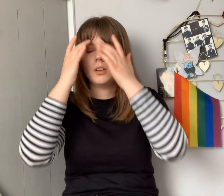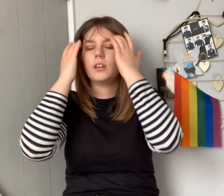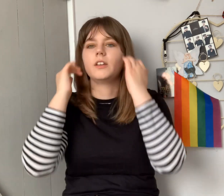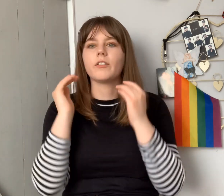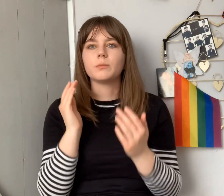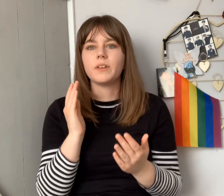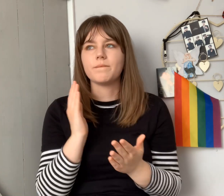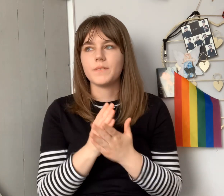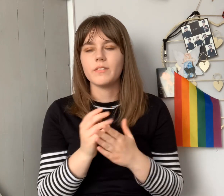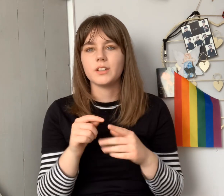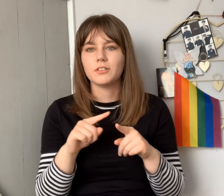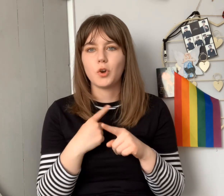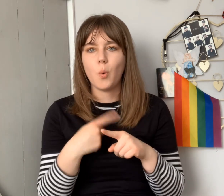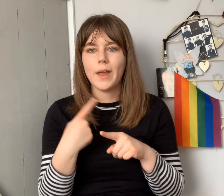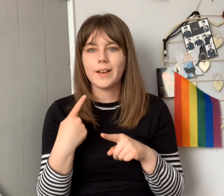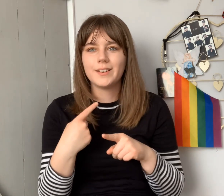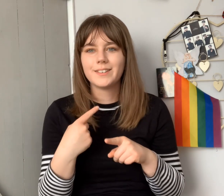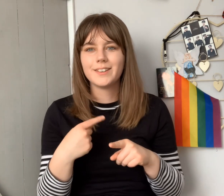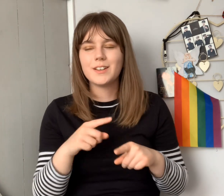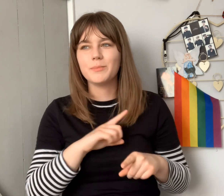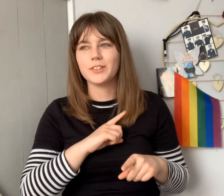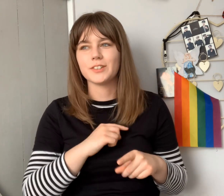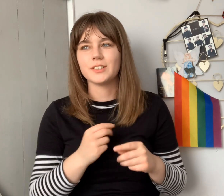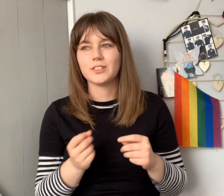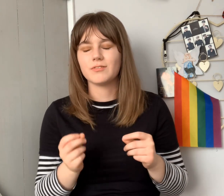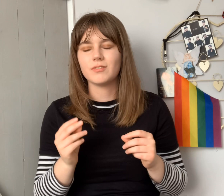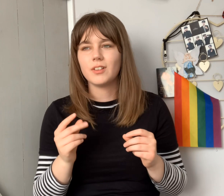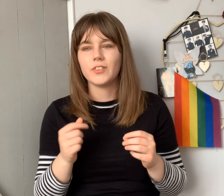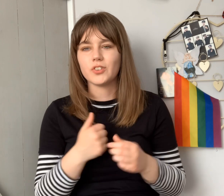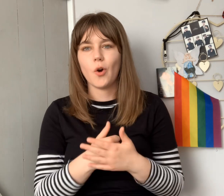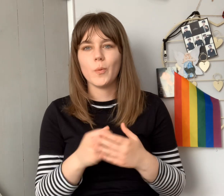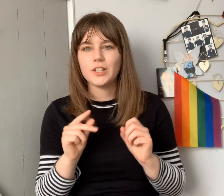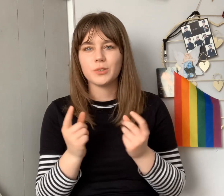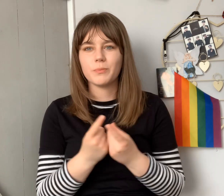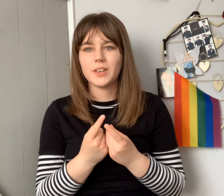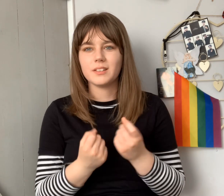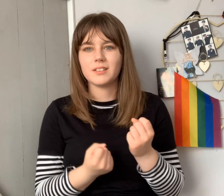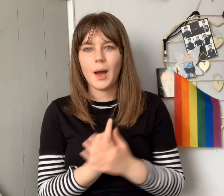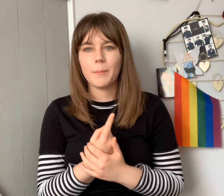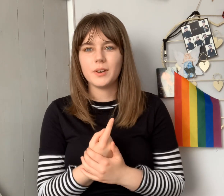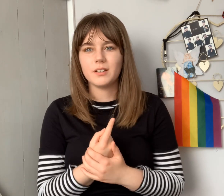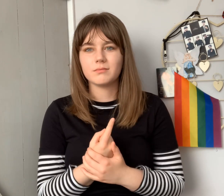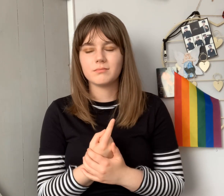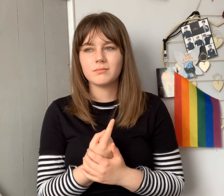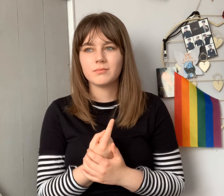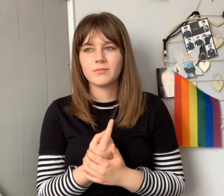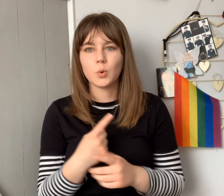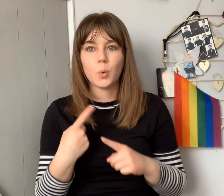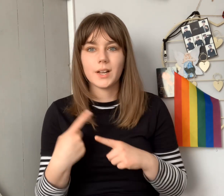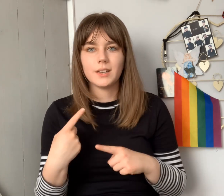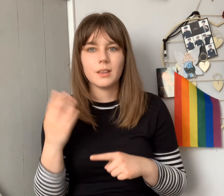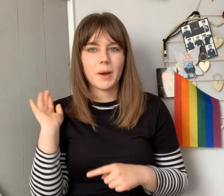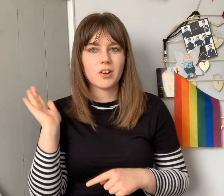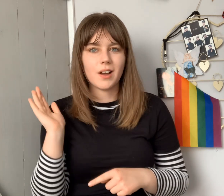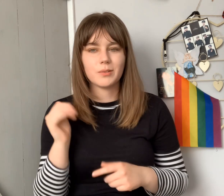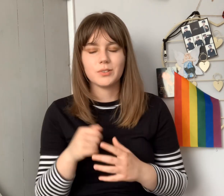You have to be quick because there is always something happening in the background